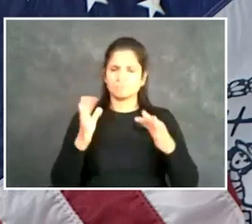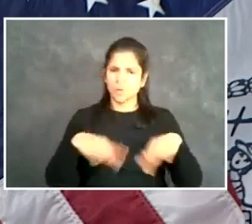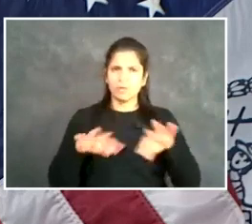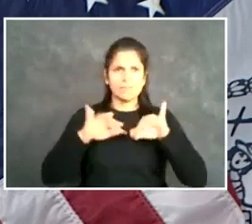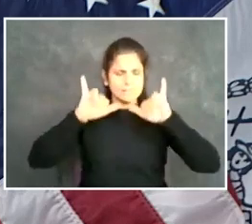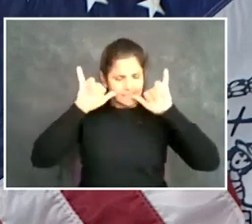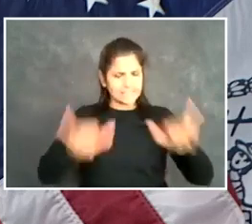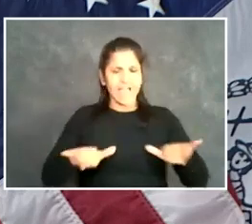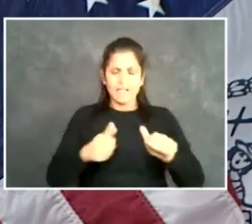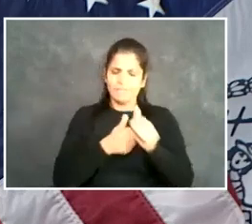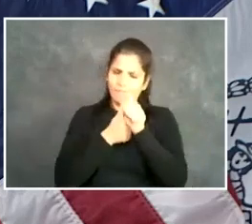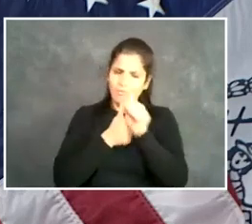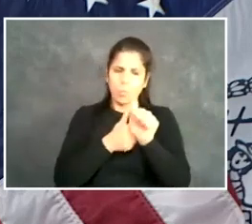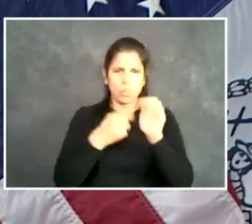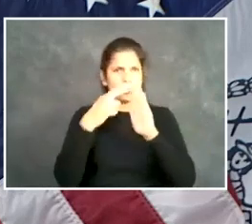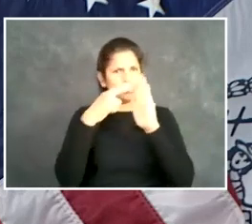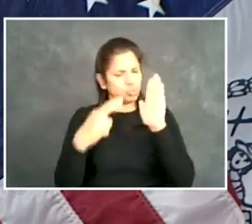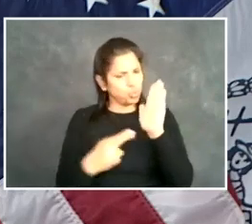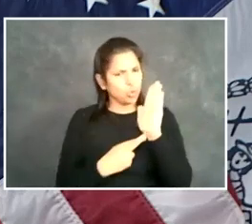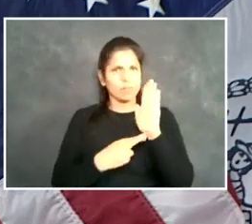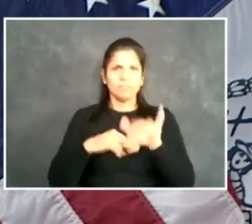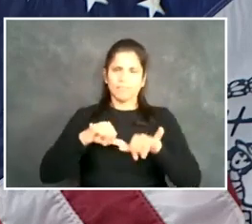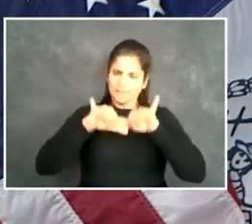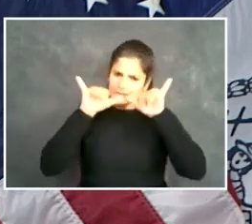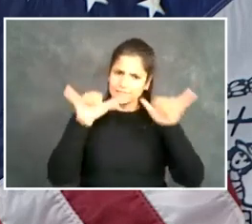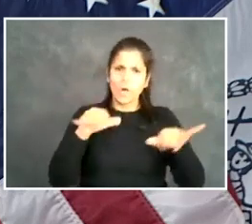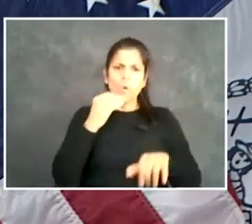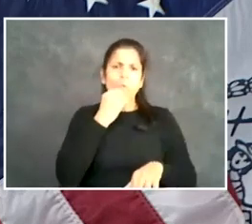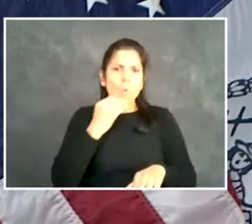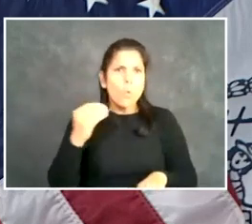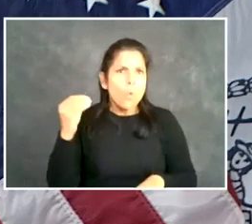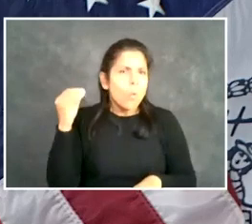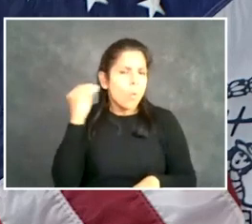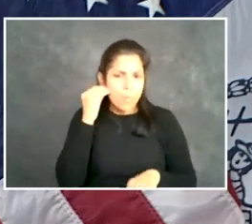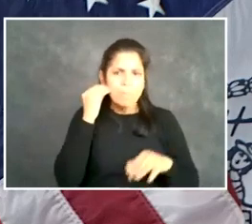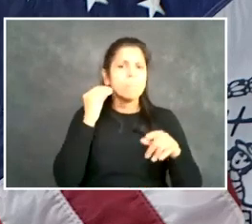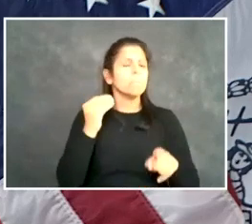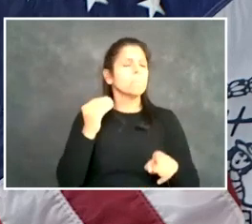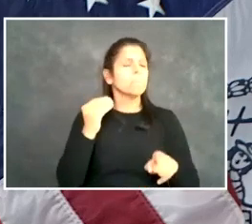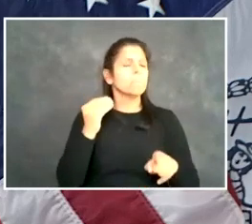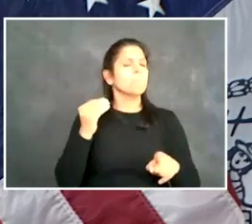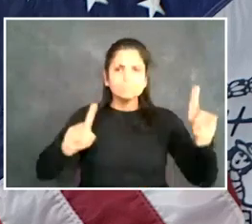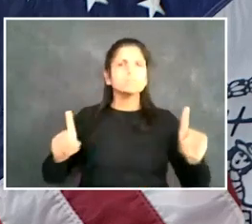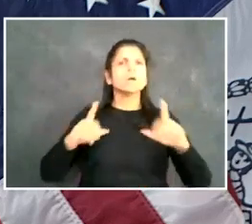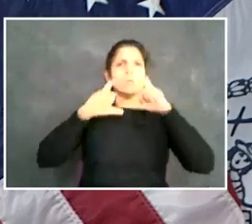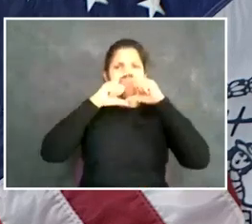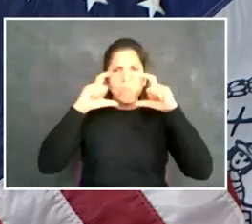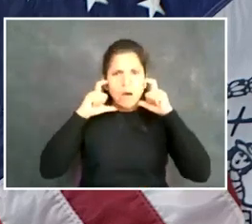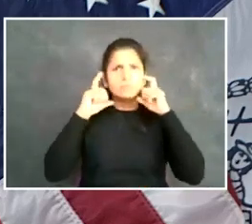GO IN THE RIGHT DIRECTION, THAT'S BECAUSE OF THE WORK YOU'VE BEEN DOING. IF WE LOOSEN UP THESE INDICATORS, WE'LL GO IN THE